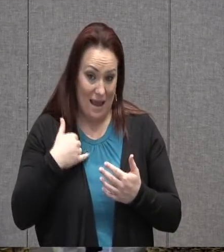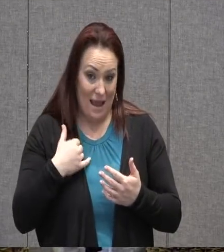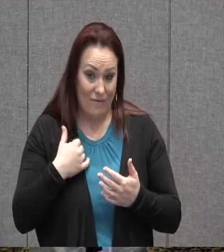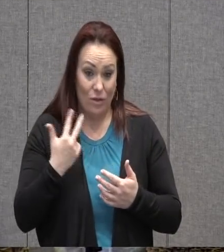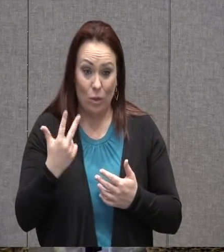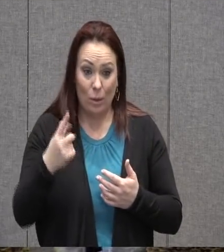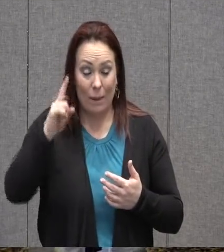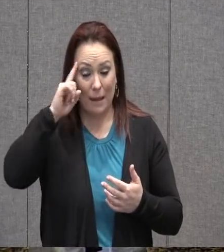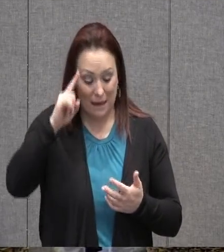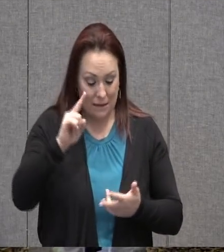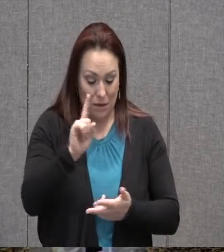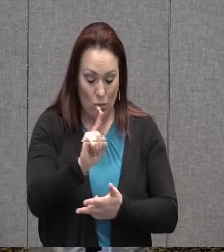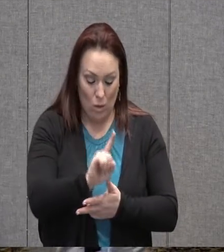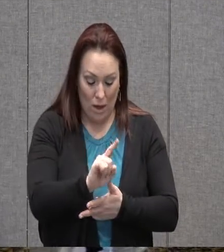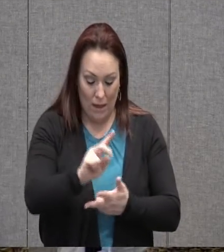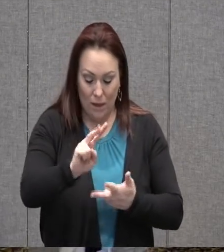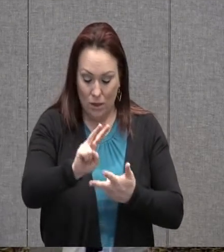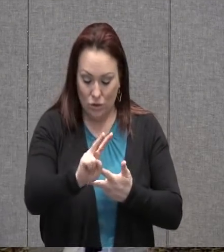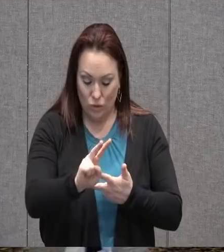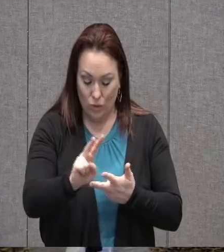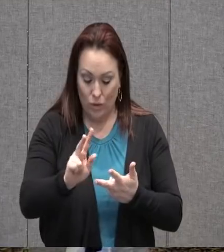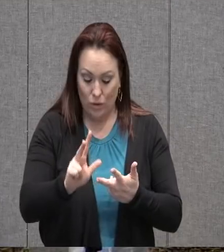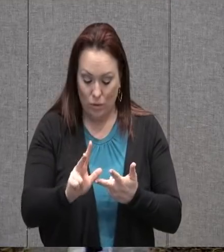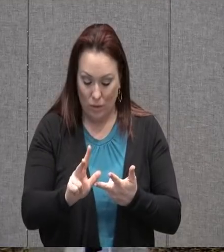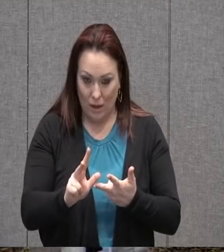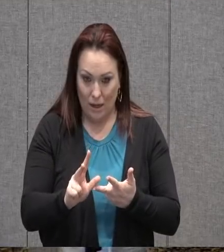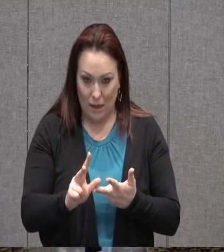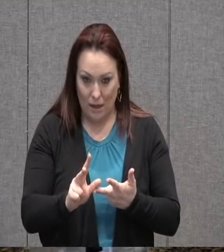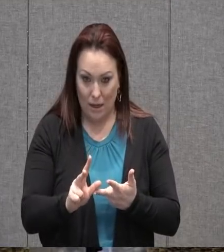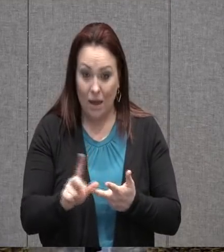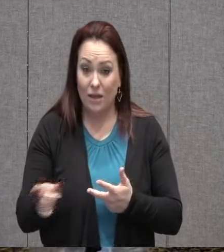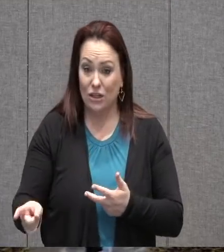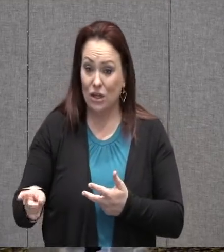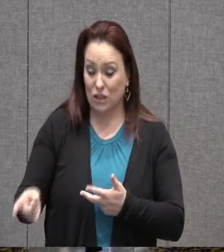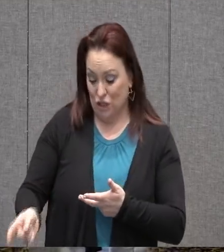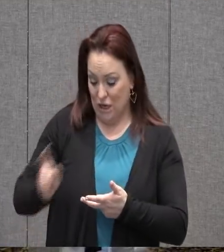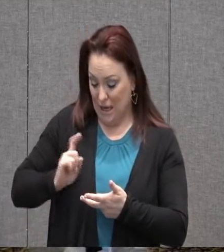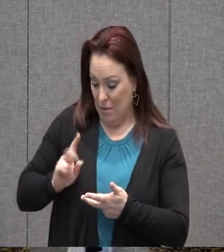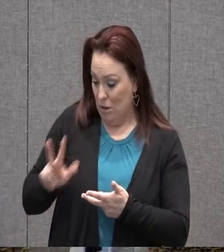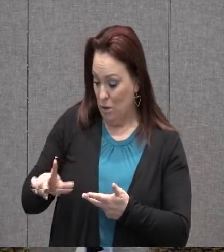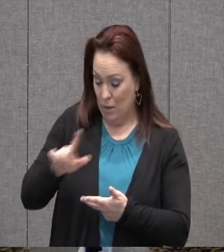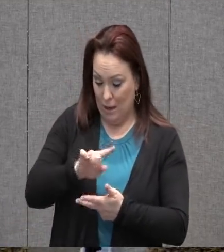Perfect, she paid me three pennies so I will give her my box of noodles. Thank you. - And I don't have